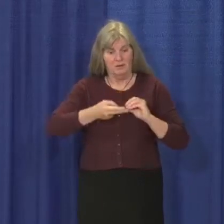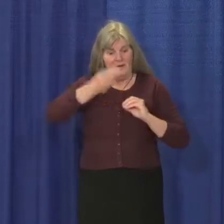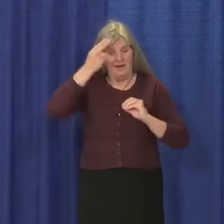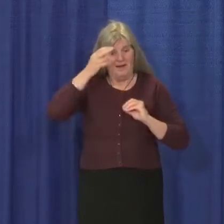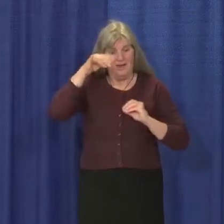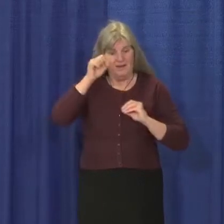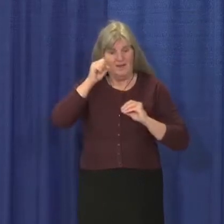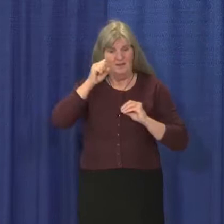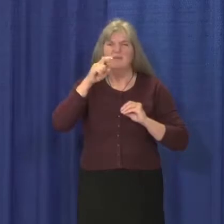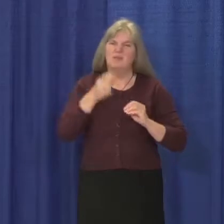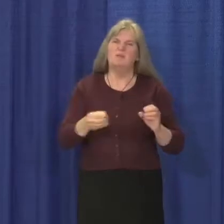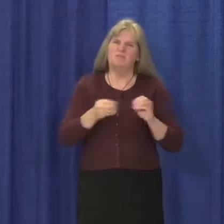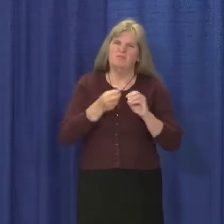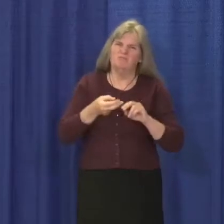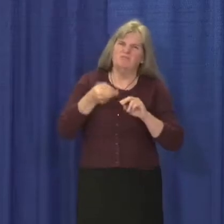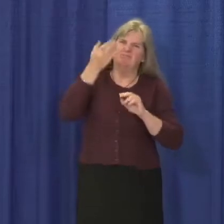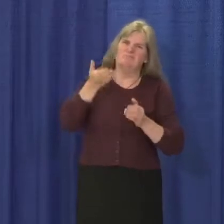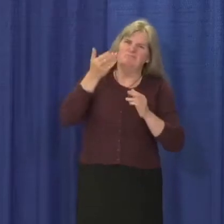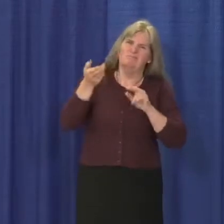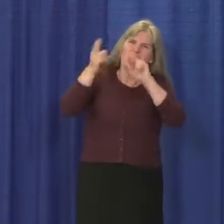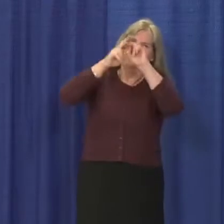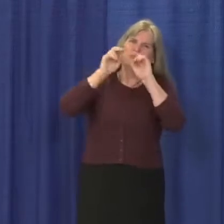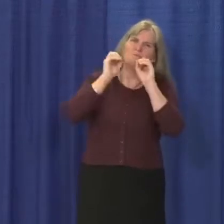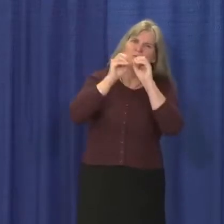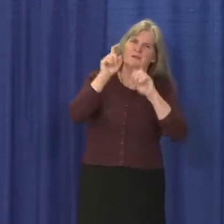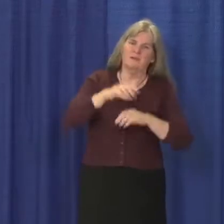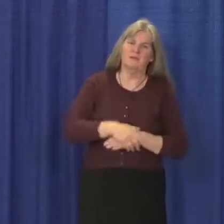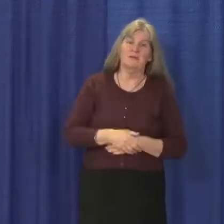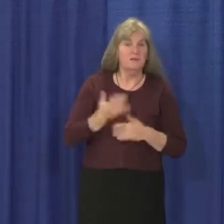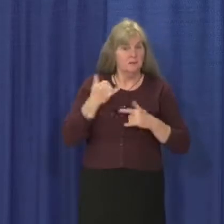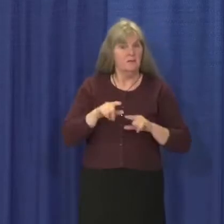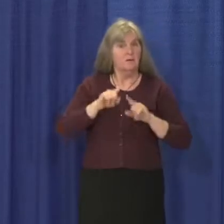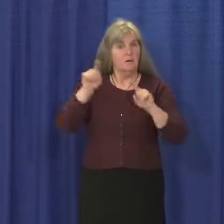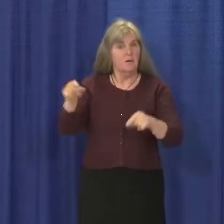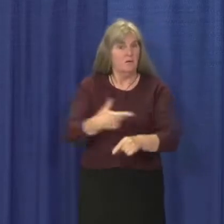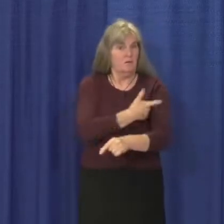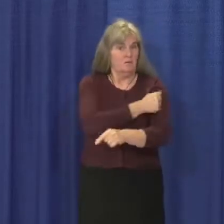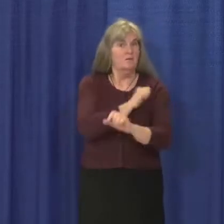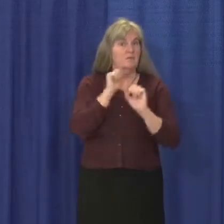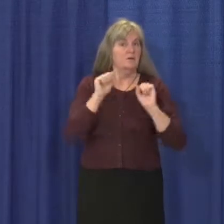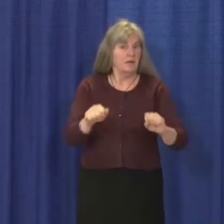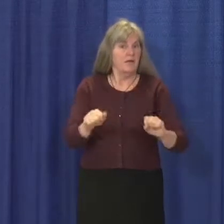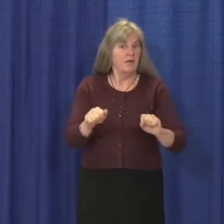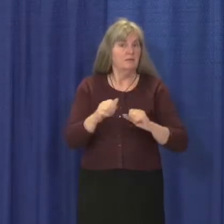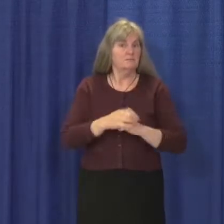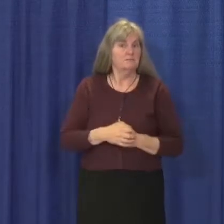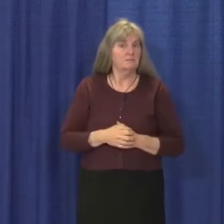but we need to get them higher. You can get your shot if you haven't already.